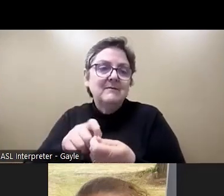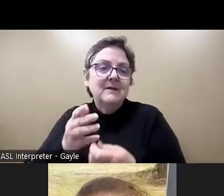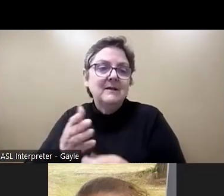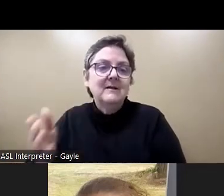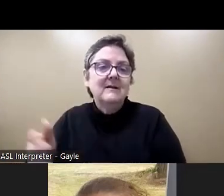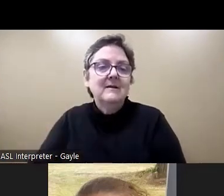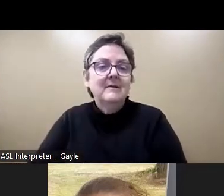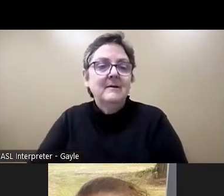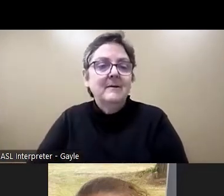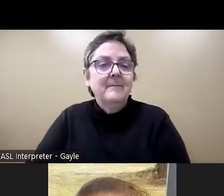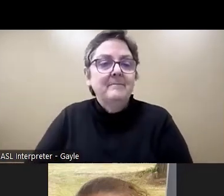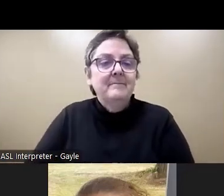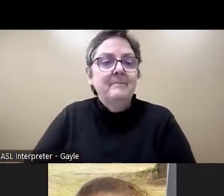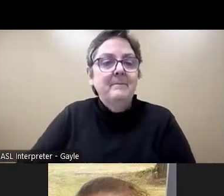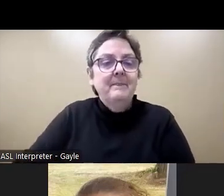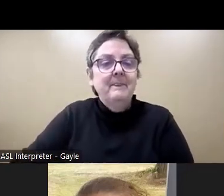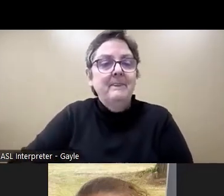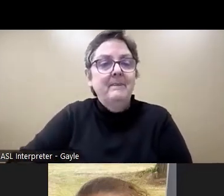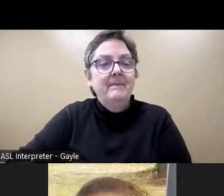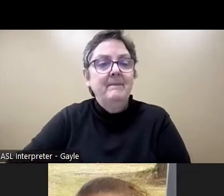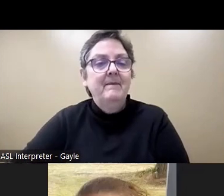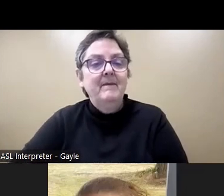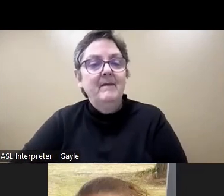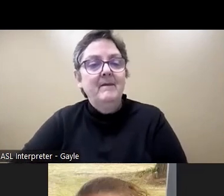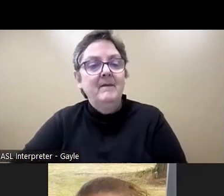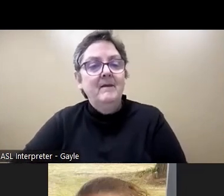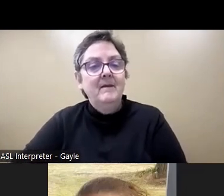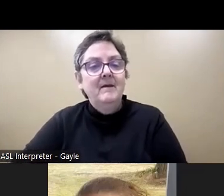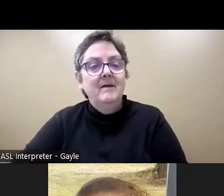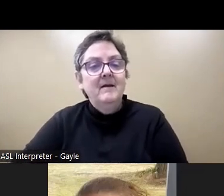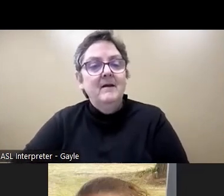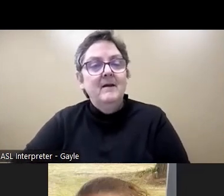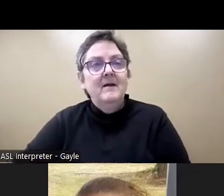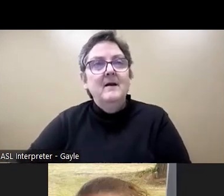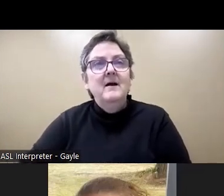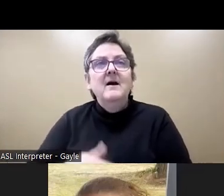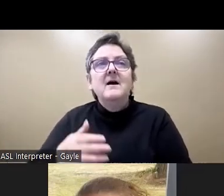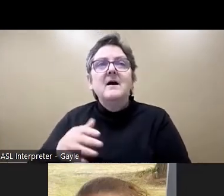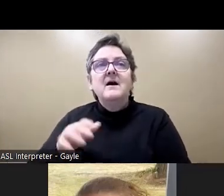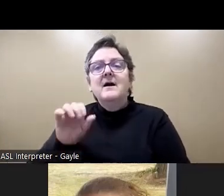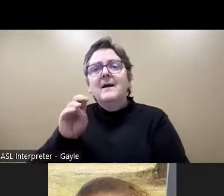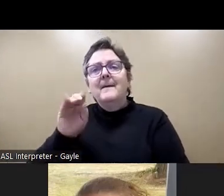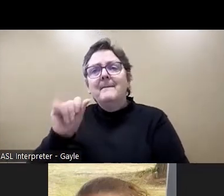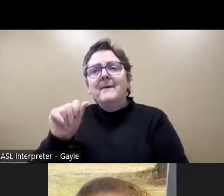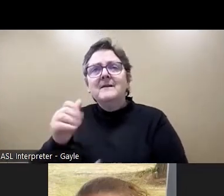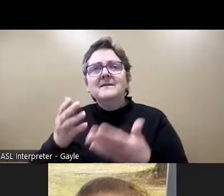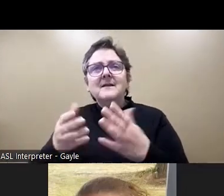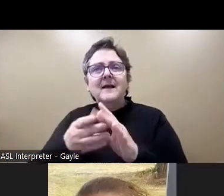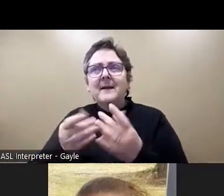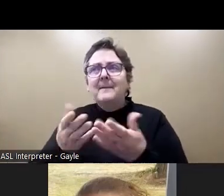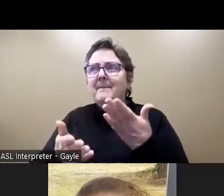Thank you so much. And since you mentioned, would maybe Amy or Alana like to talk a little bit about